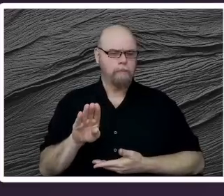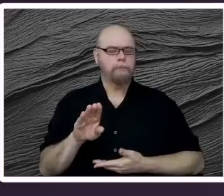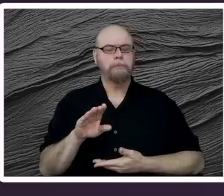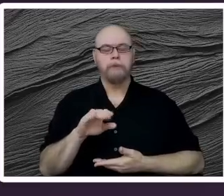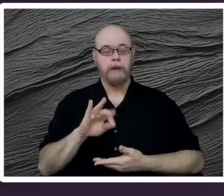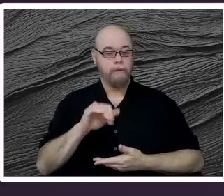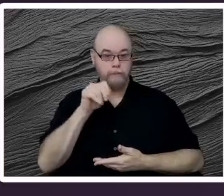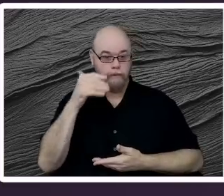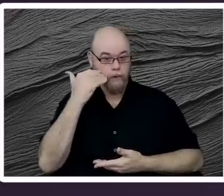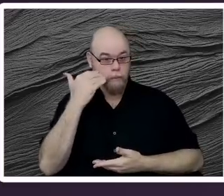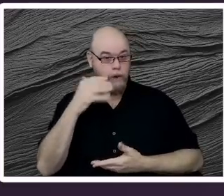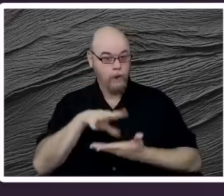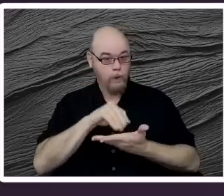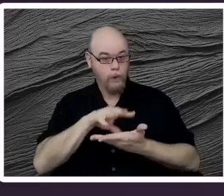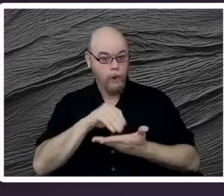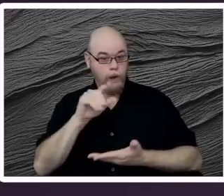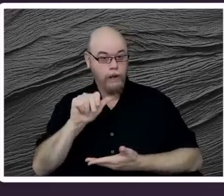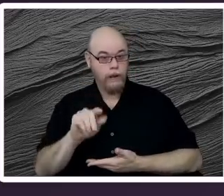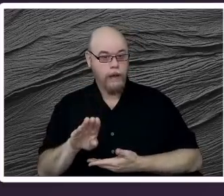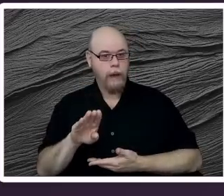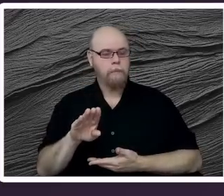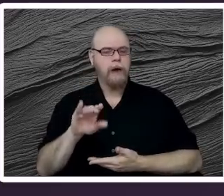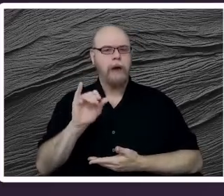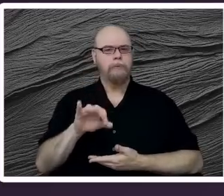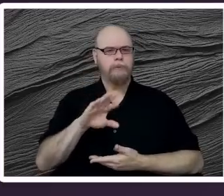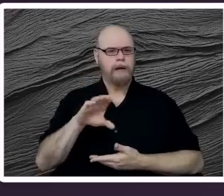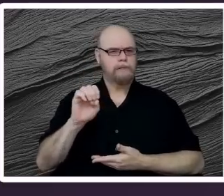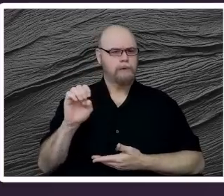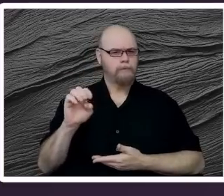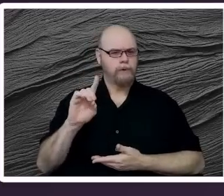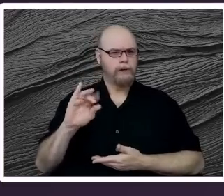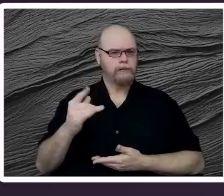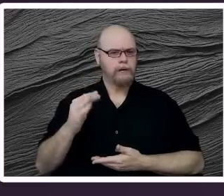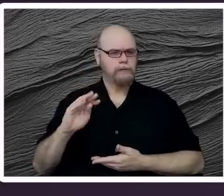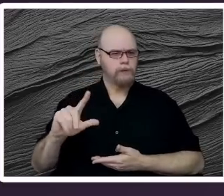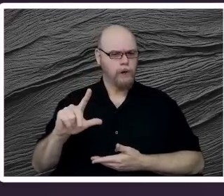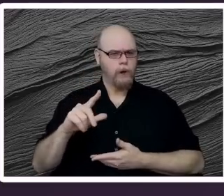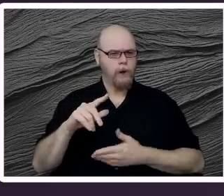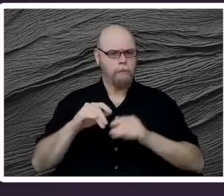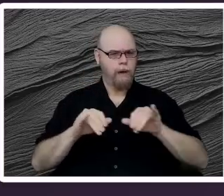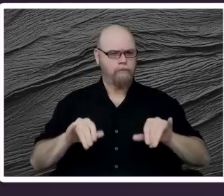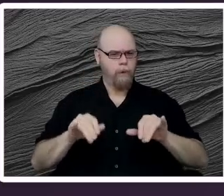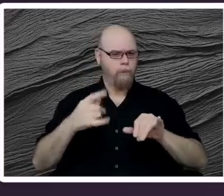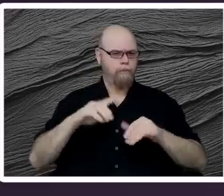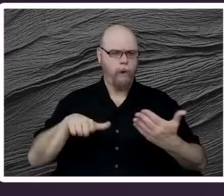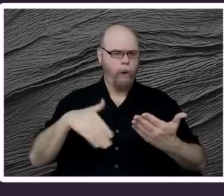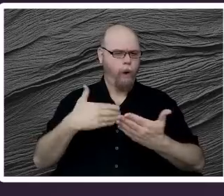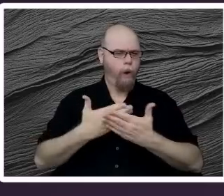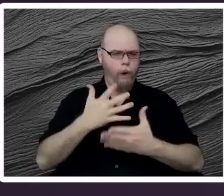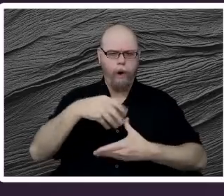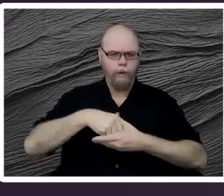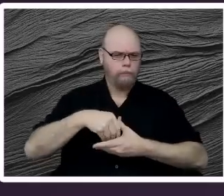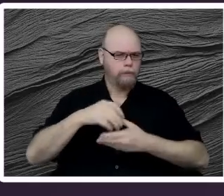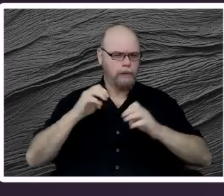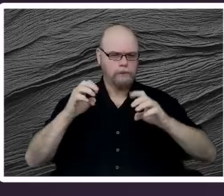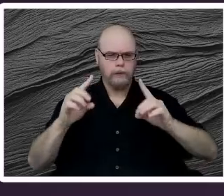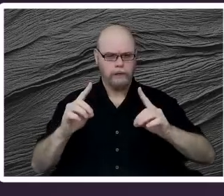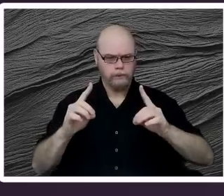the Smithsonian's free digital platform for all things education. You don't need to pay for it.